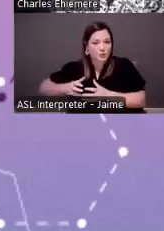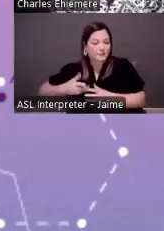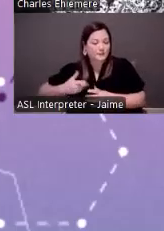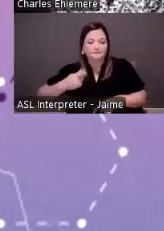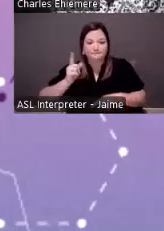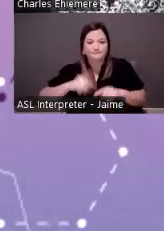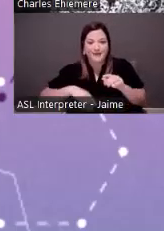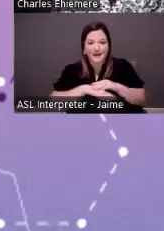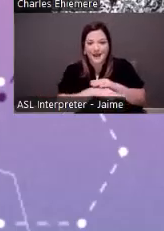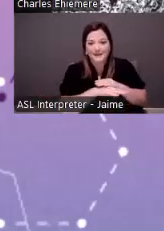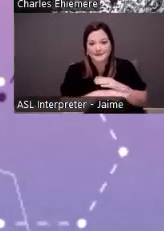from accessing care.